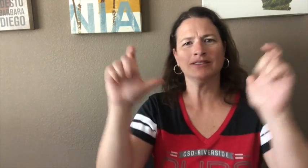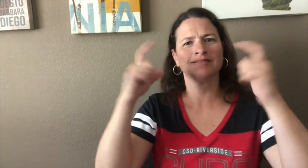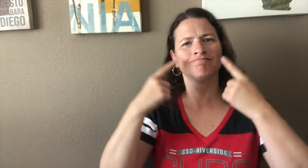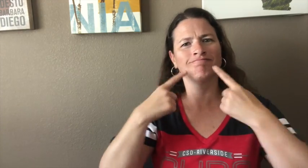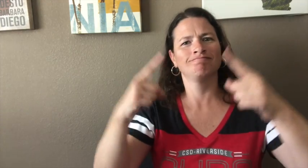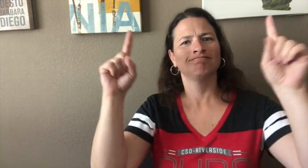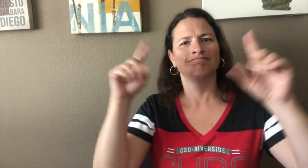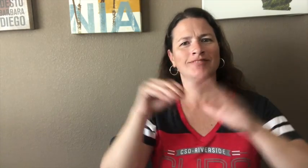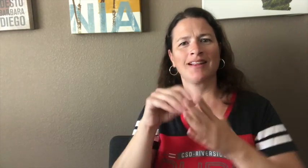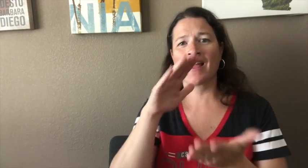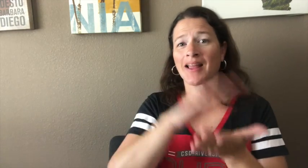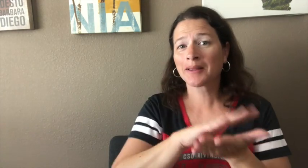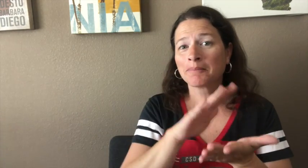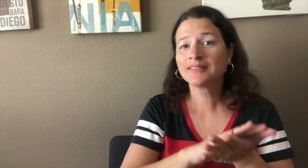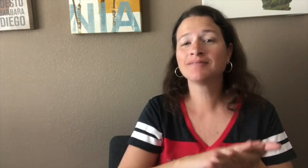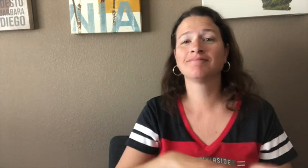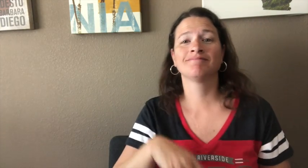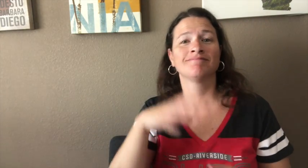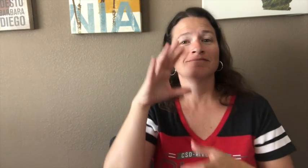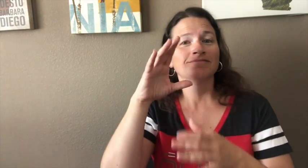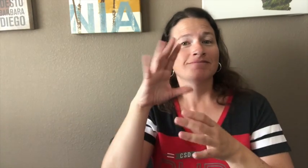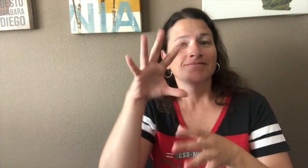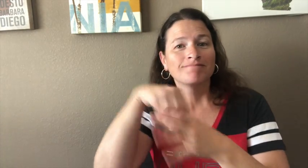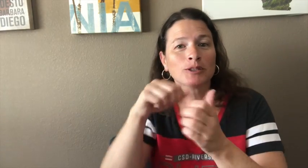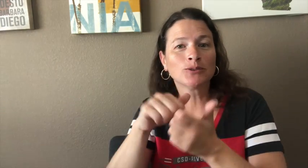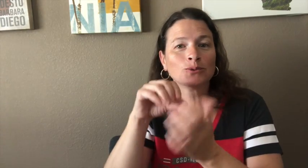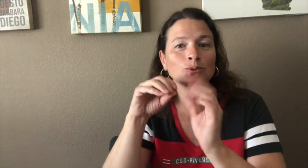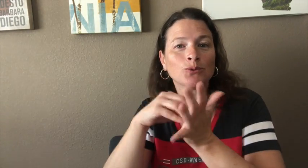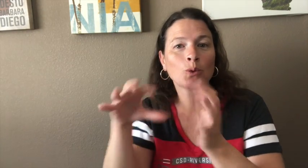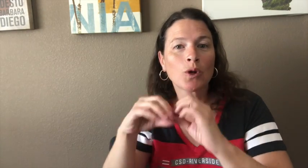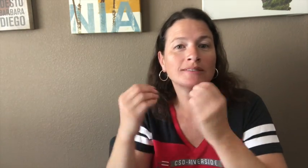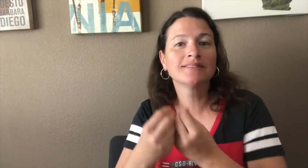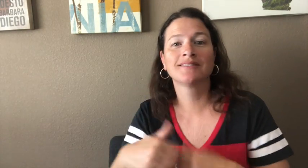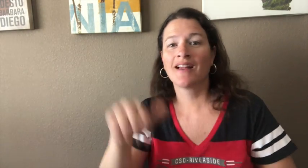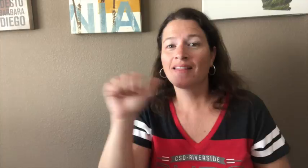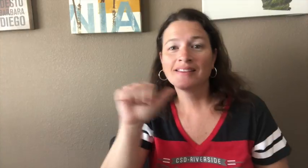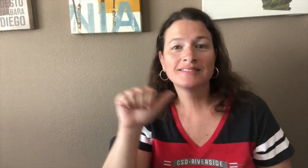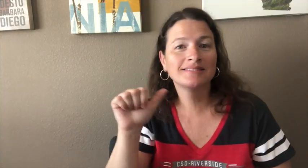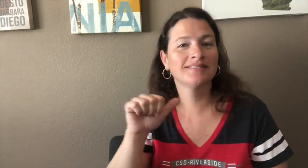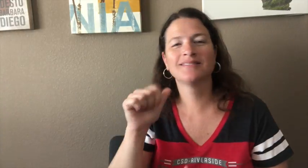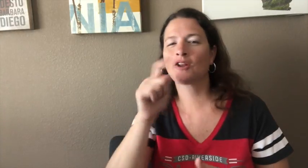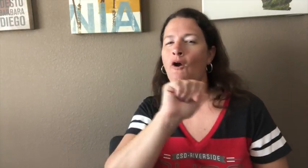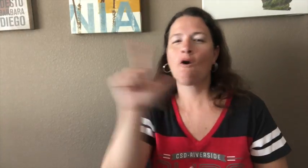This student deserves to be recognized for their academic